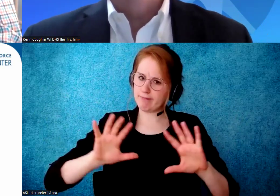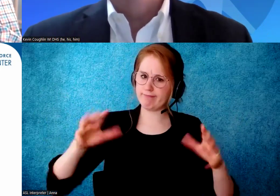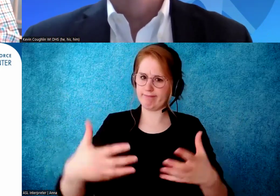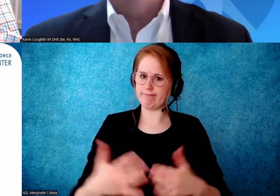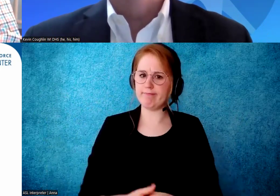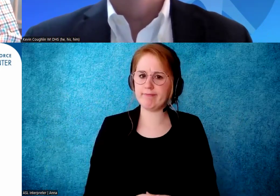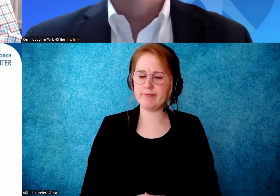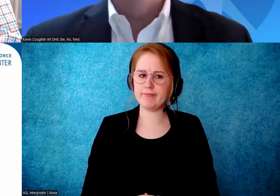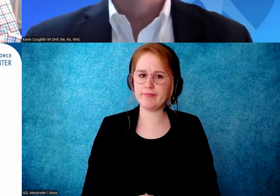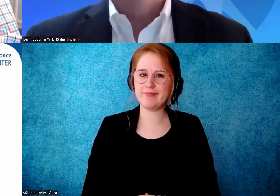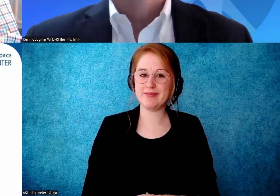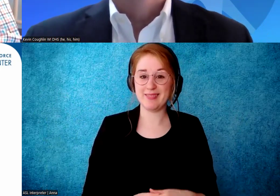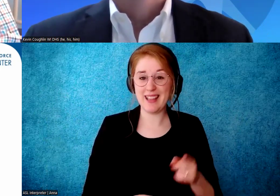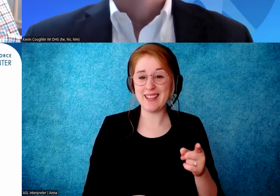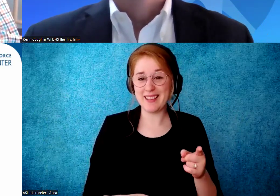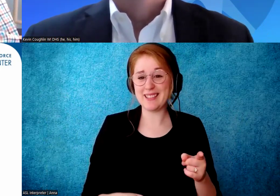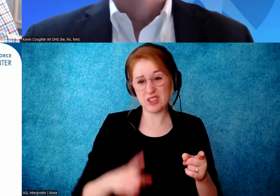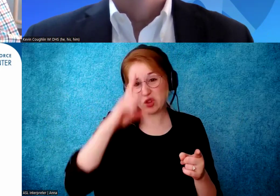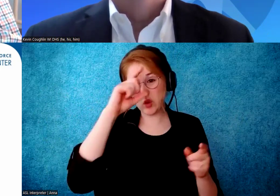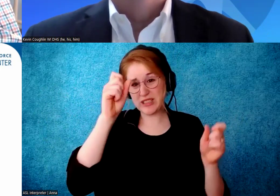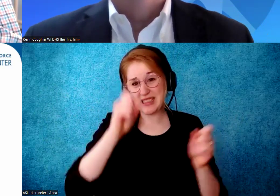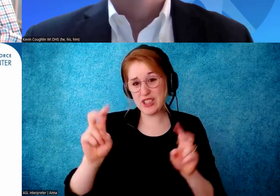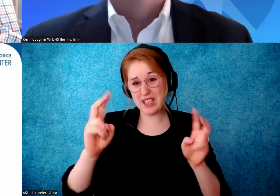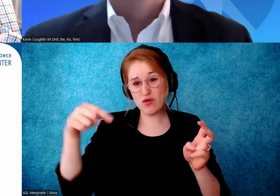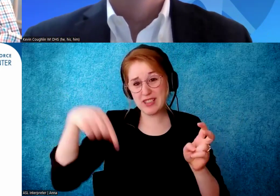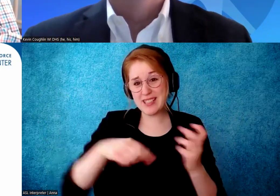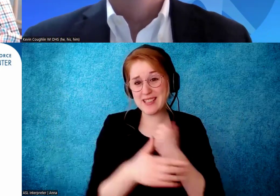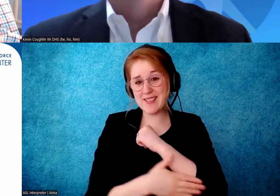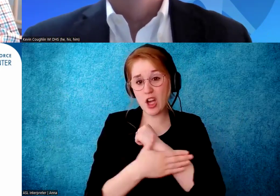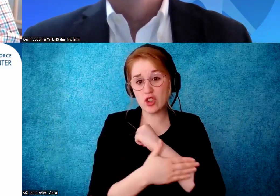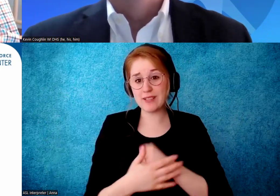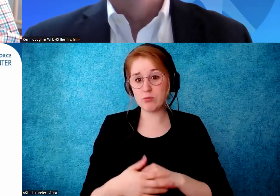but this is a strategic issue for our country and we need to elevate this.